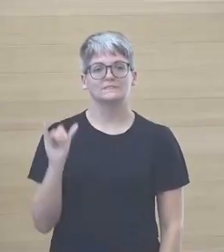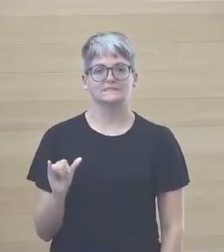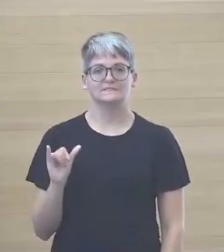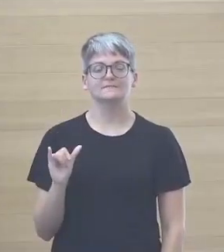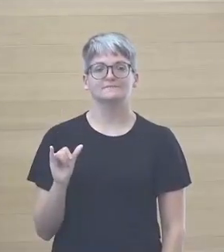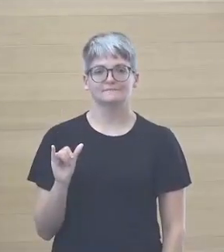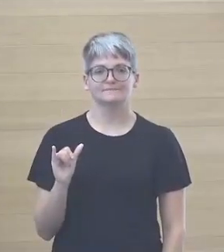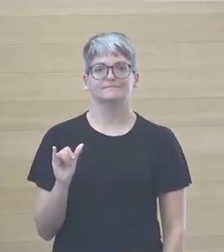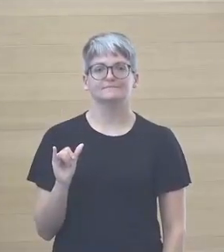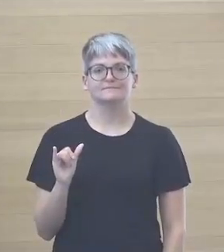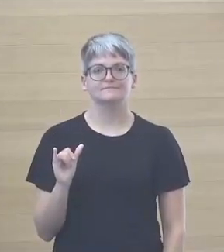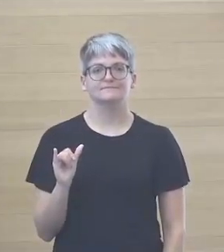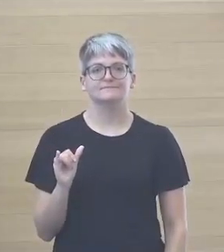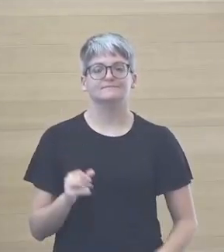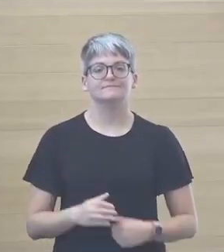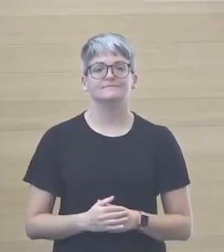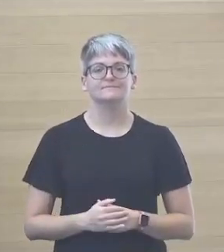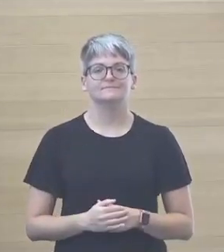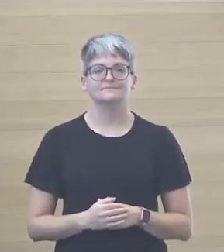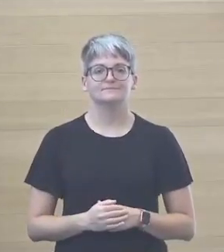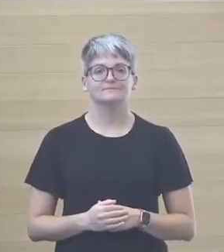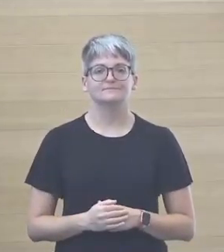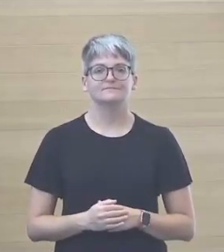Hi everybody. Cody. I joined